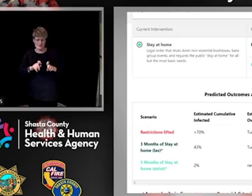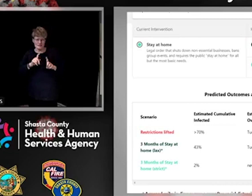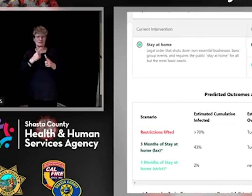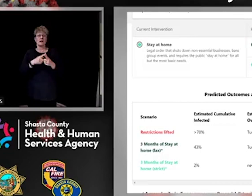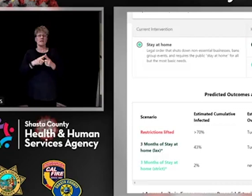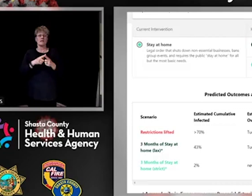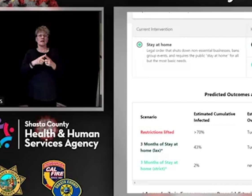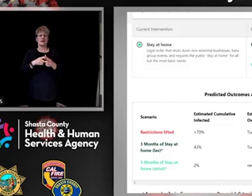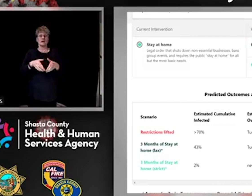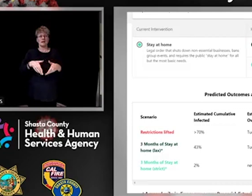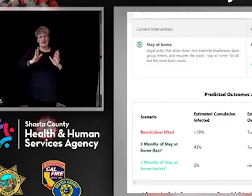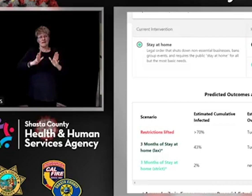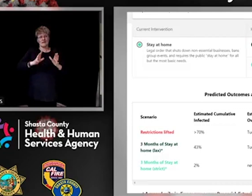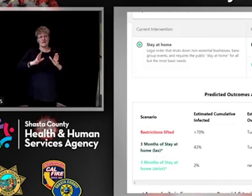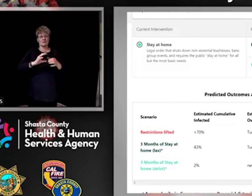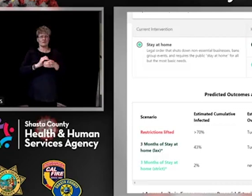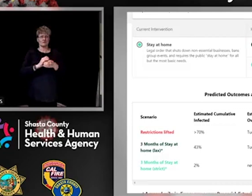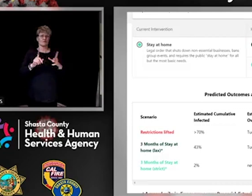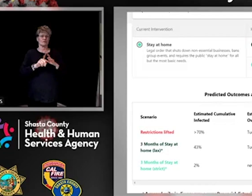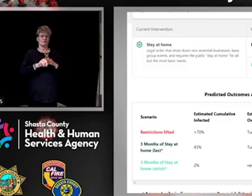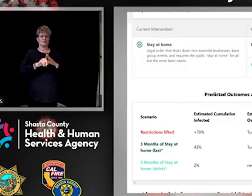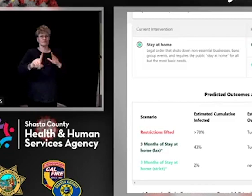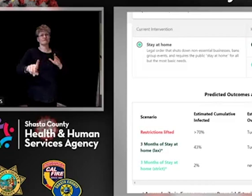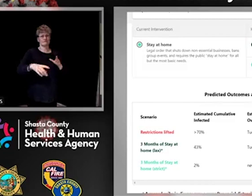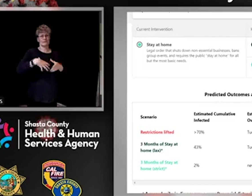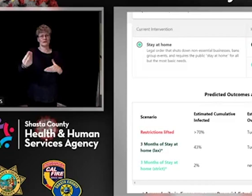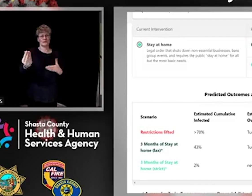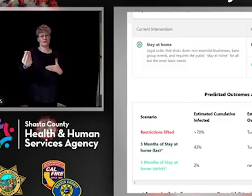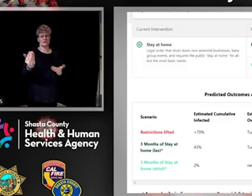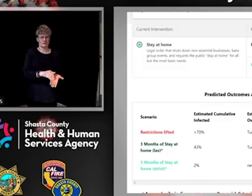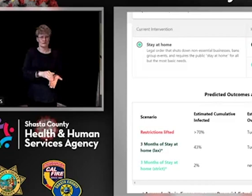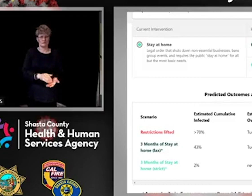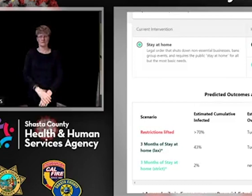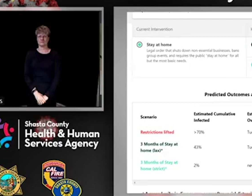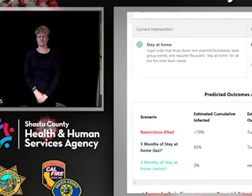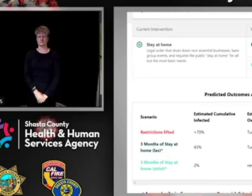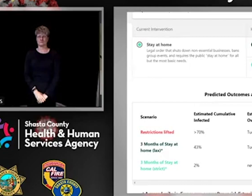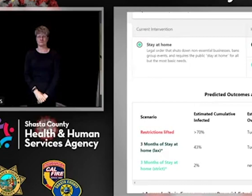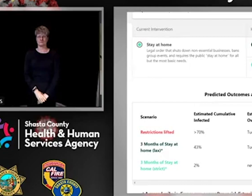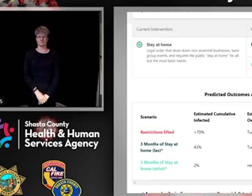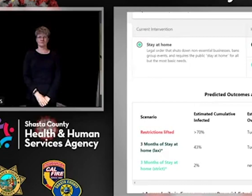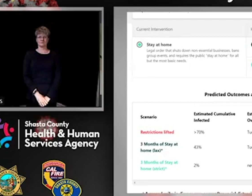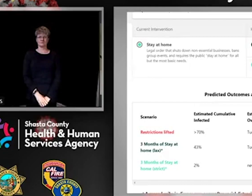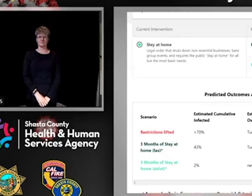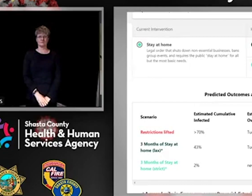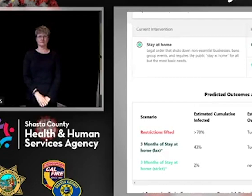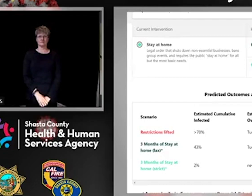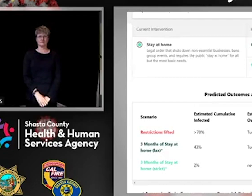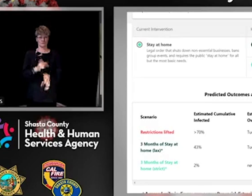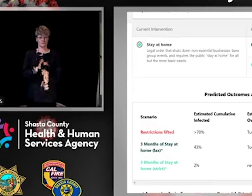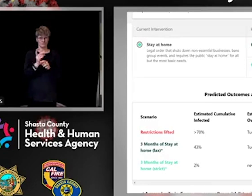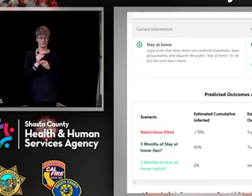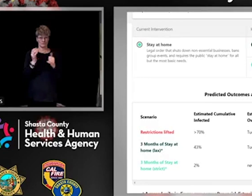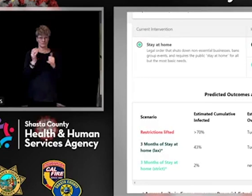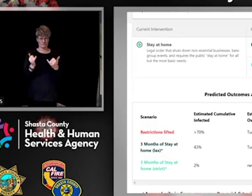say that our current stay-at-home order that we are practicing in California, as well in